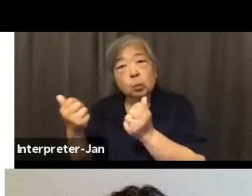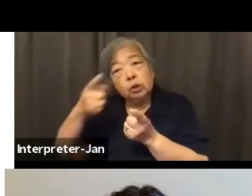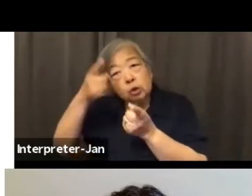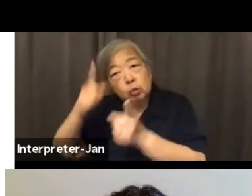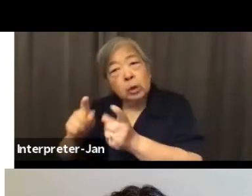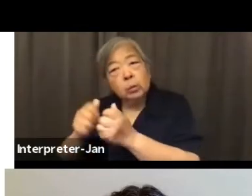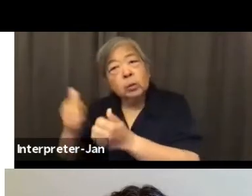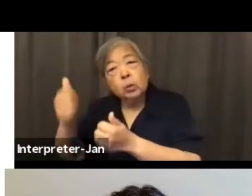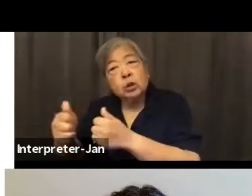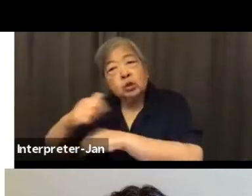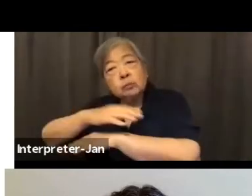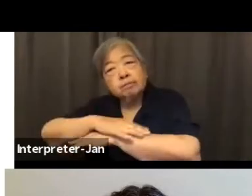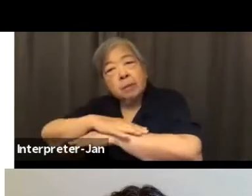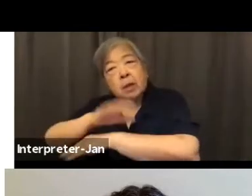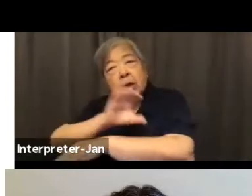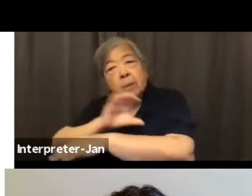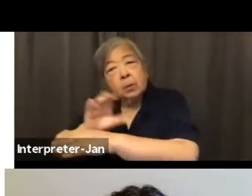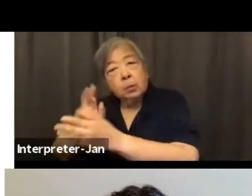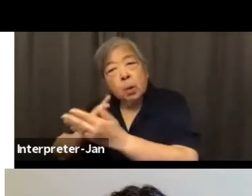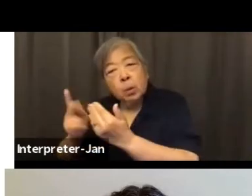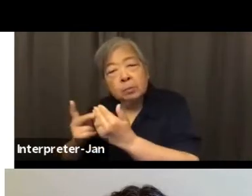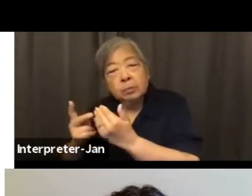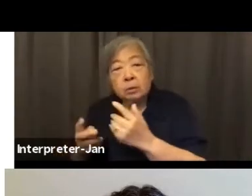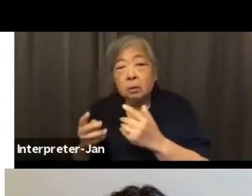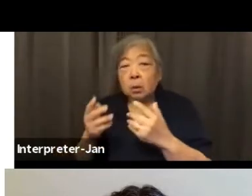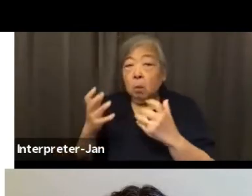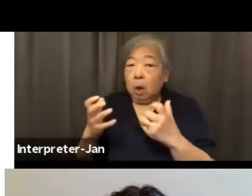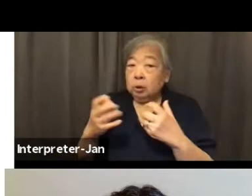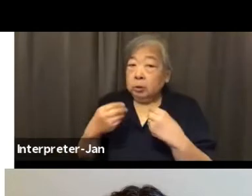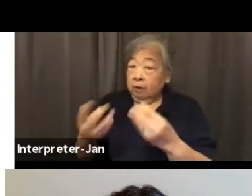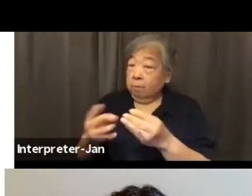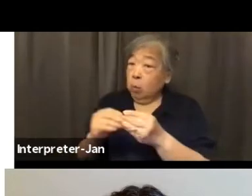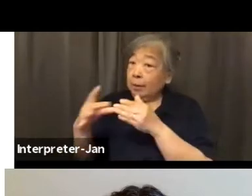We would also like to give more direct guidance and accessibility guidelines for our partners